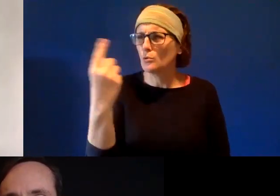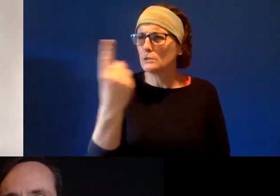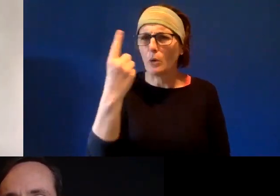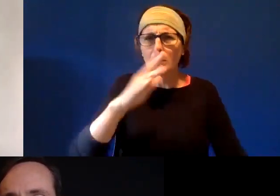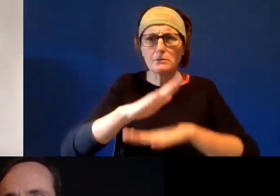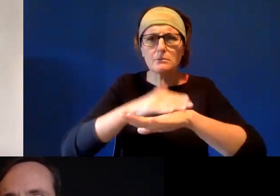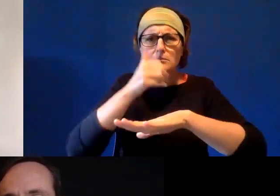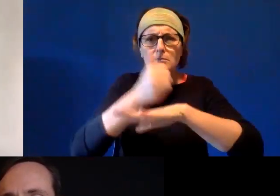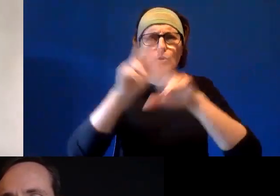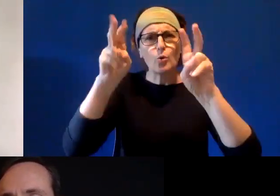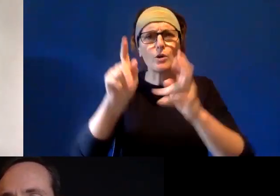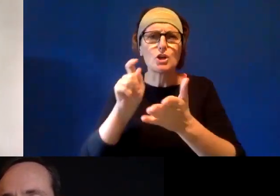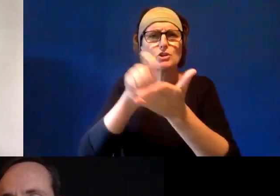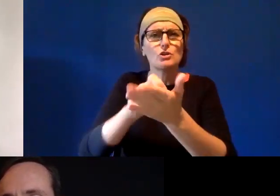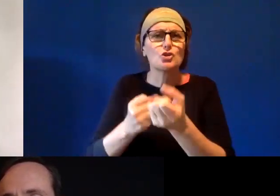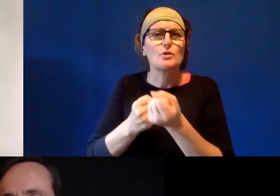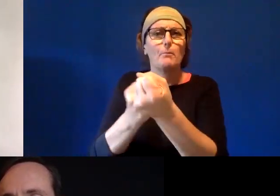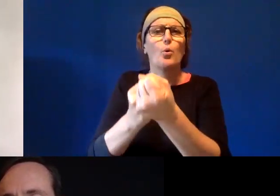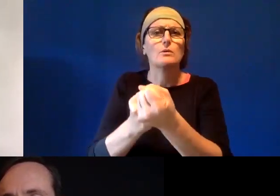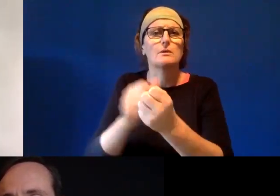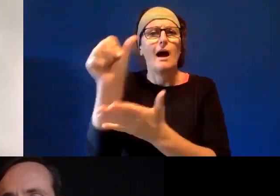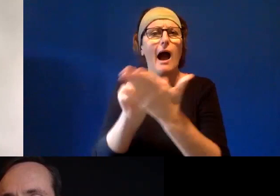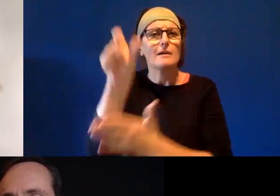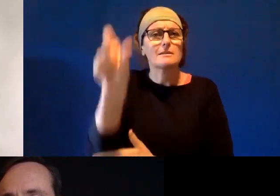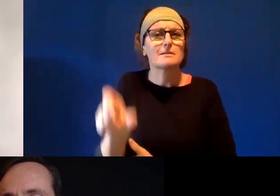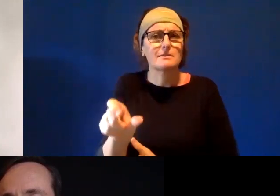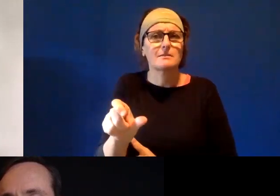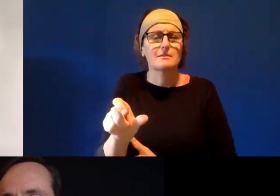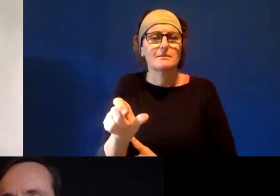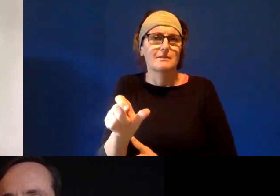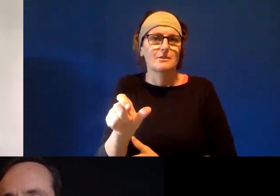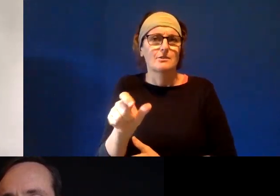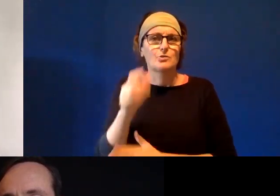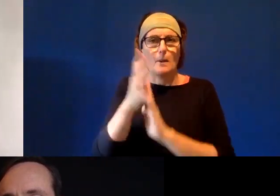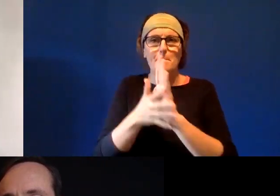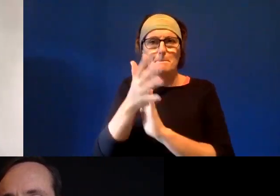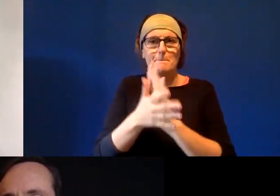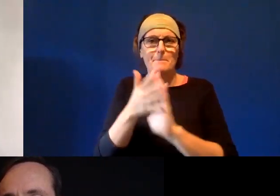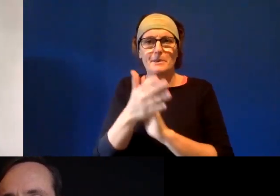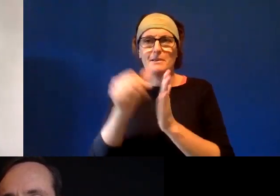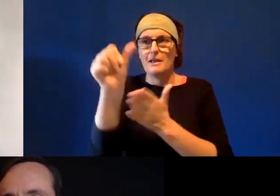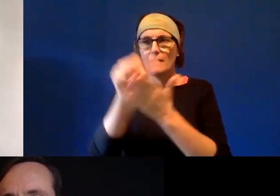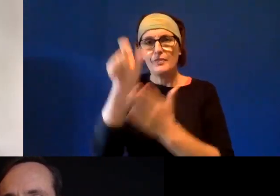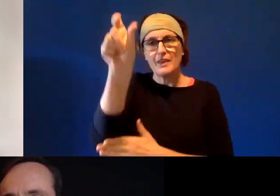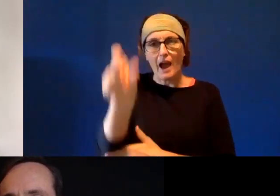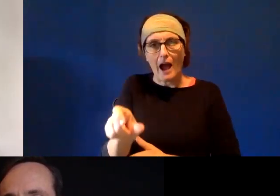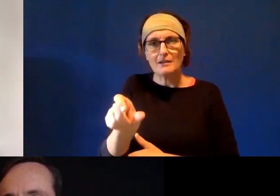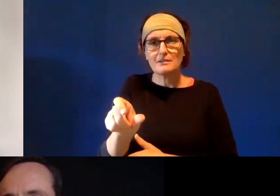artist, a philanthropic kind of idea, the artist could put on a pitch and someone could match them.